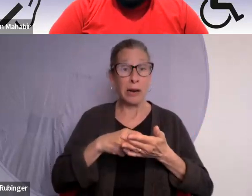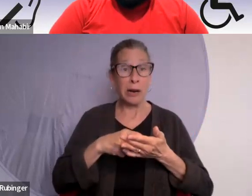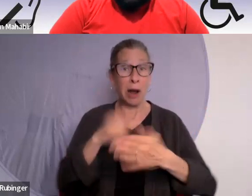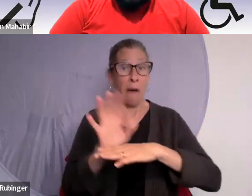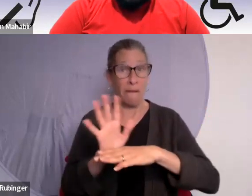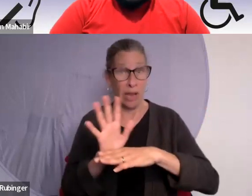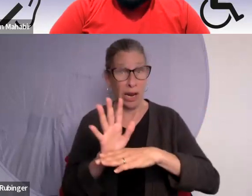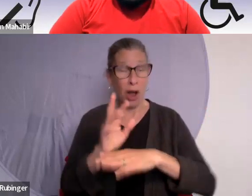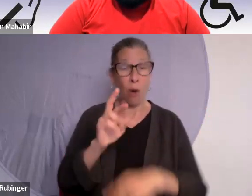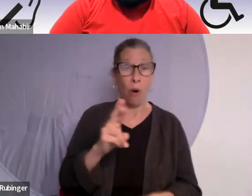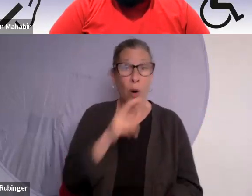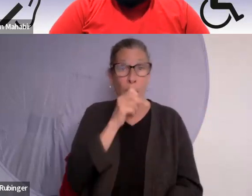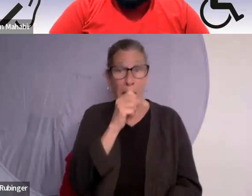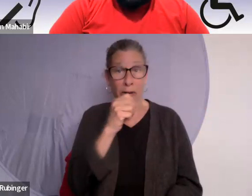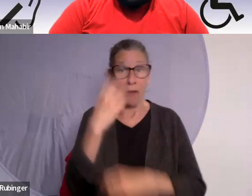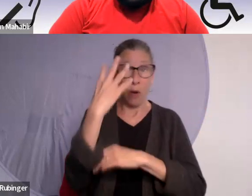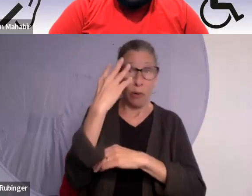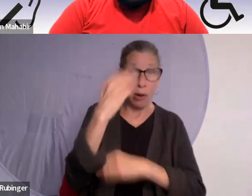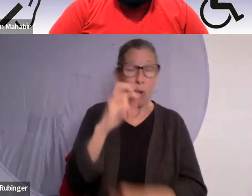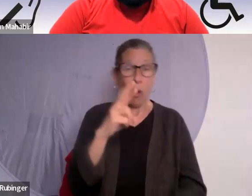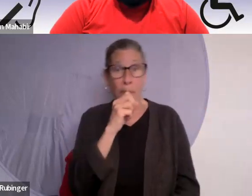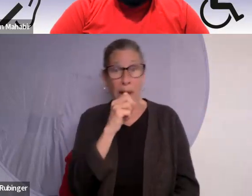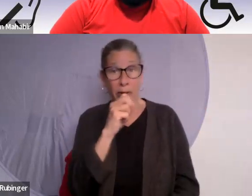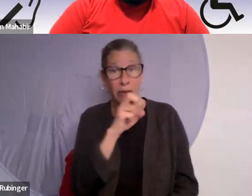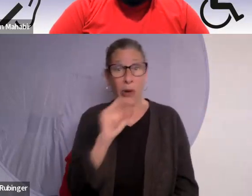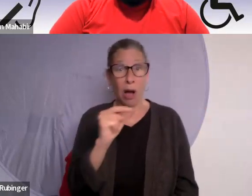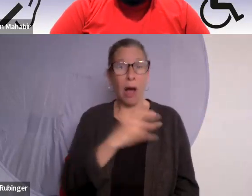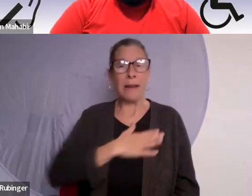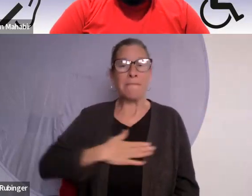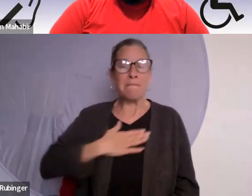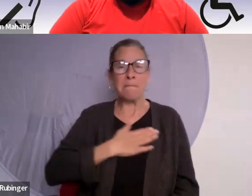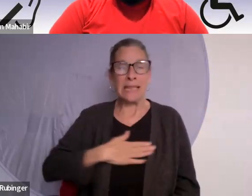microphone access to voice your questions, please use the raise